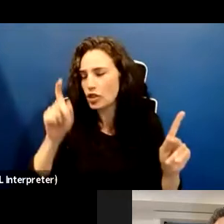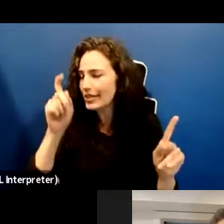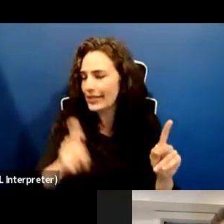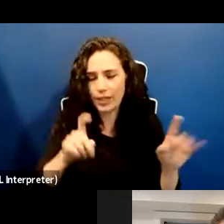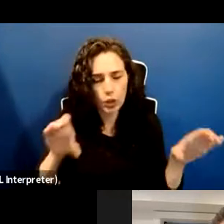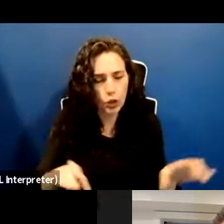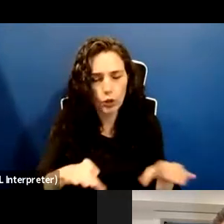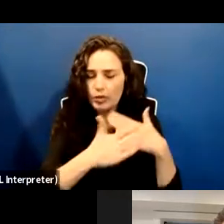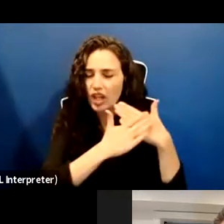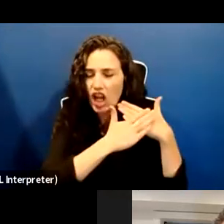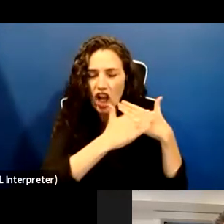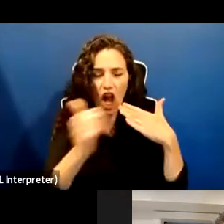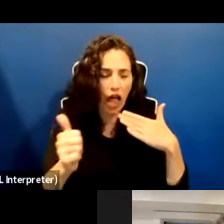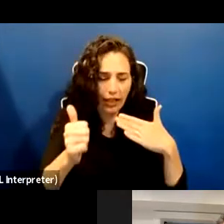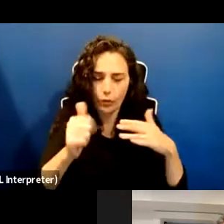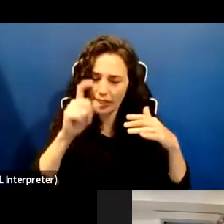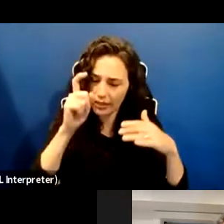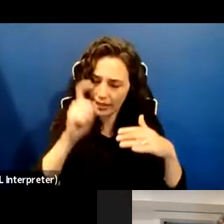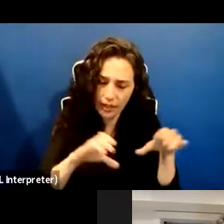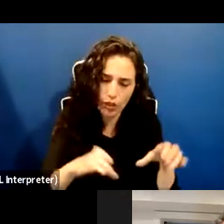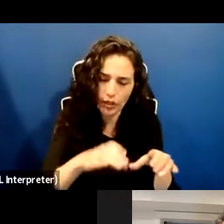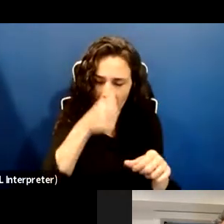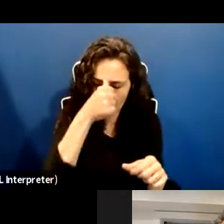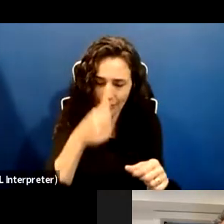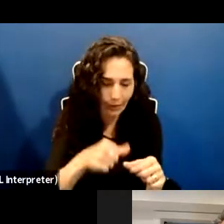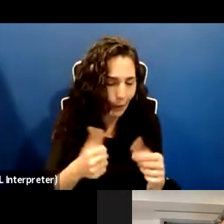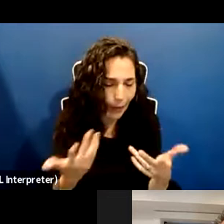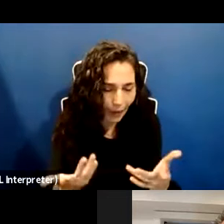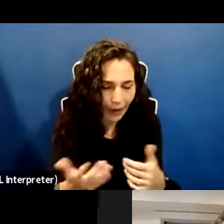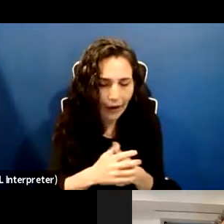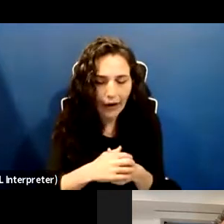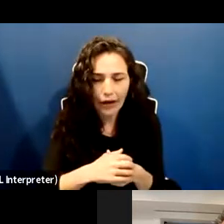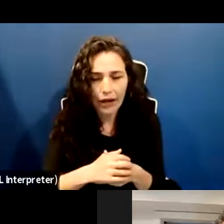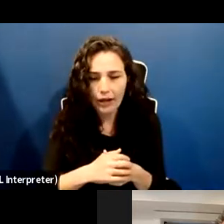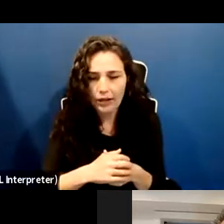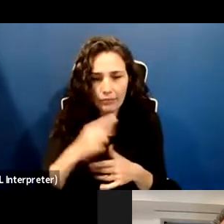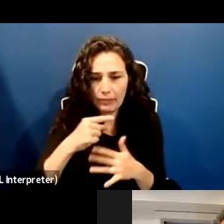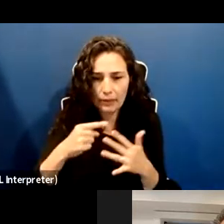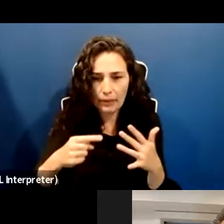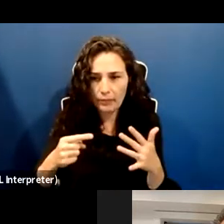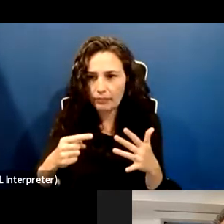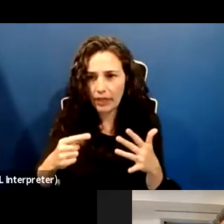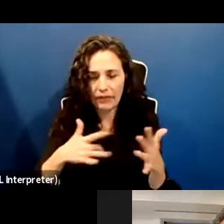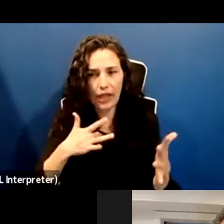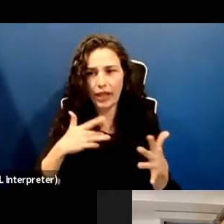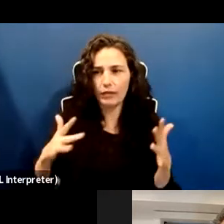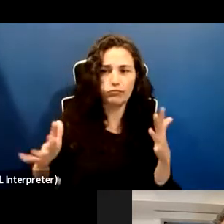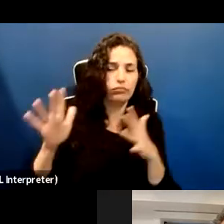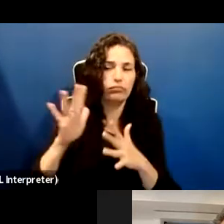They had to deal with this huge tsunami, and we just felt part of them.